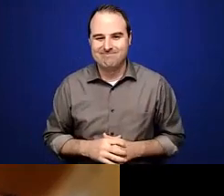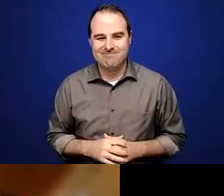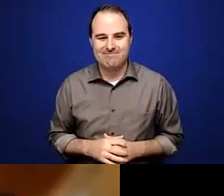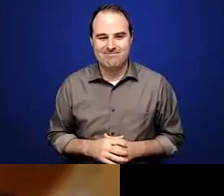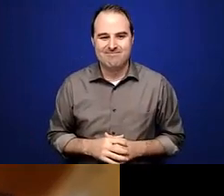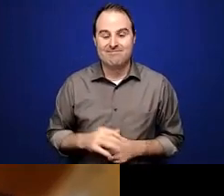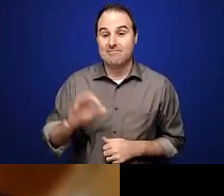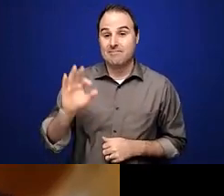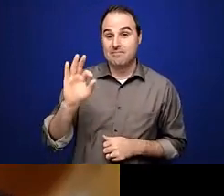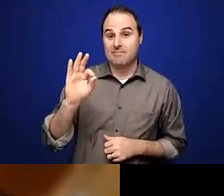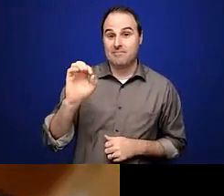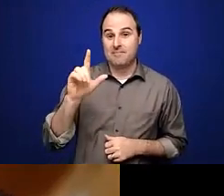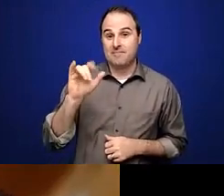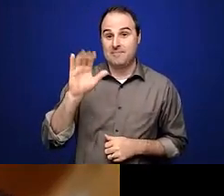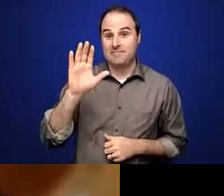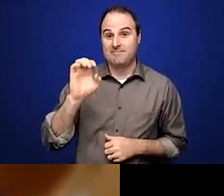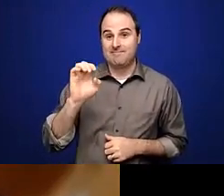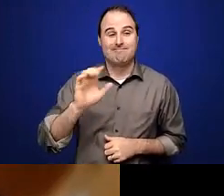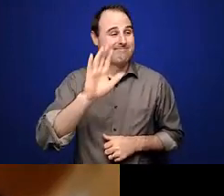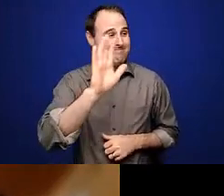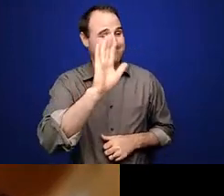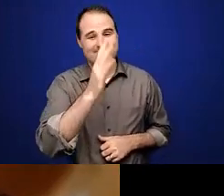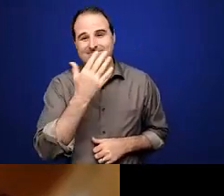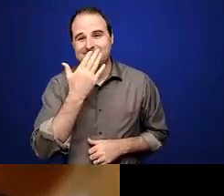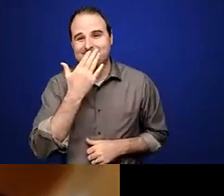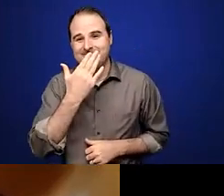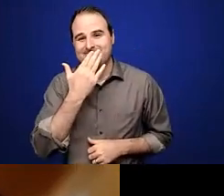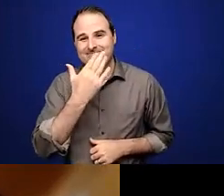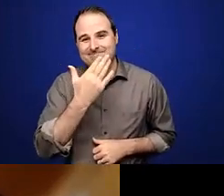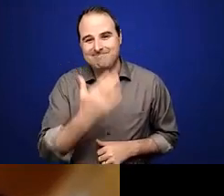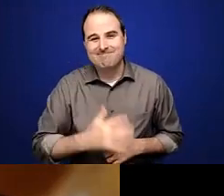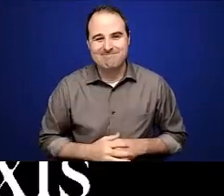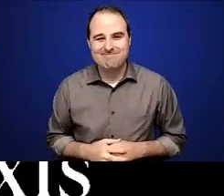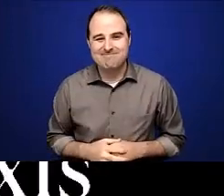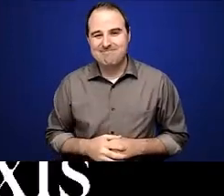Great. Thank you. Thank you, Scott.